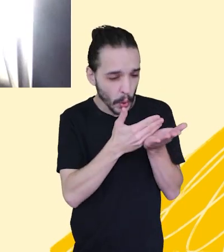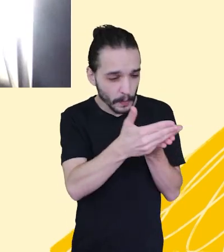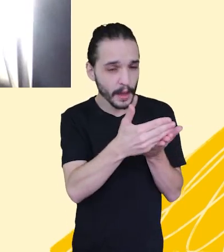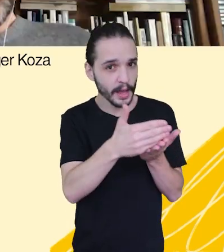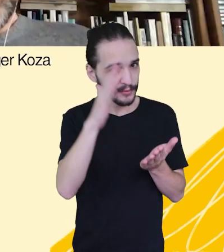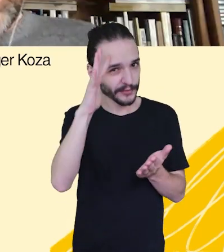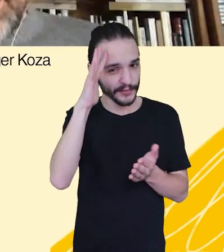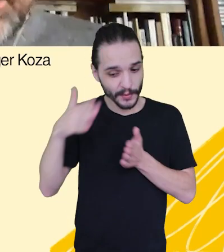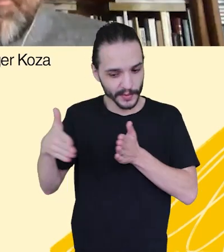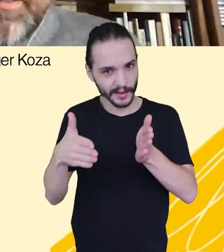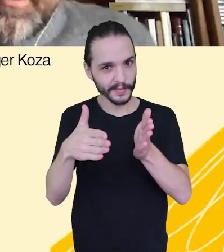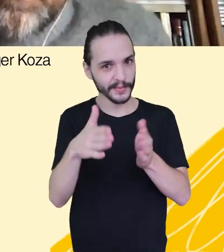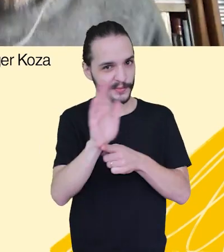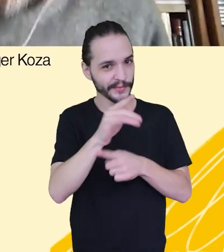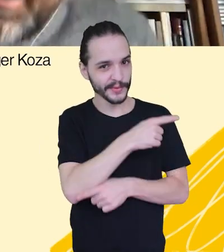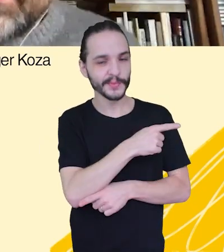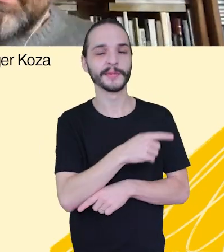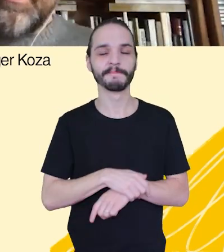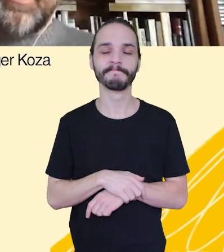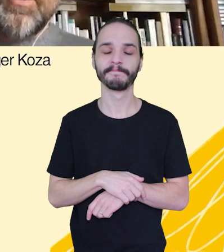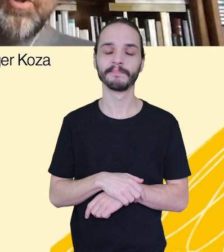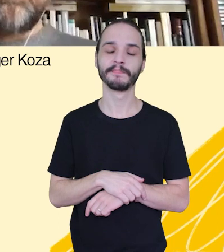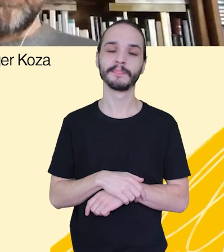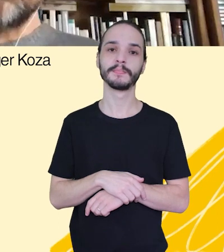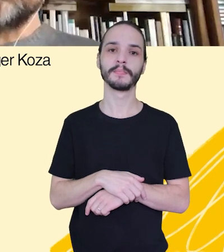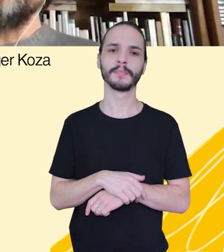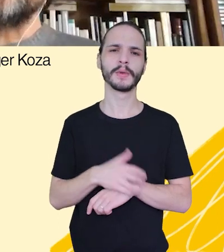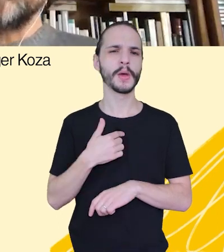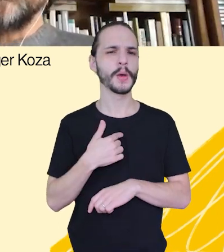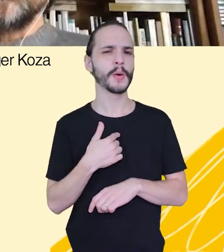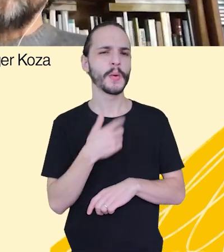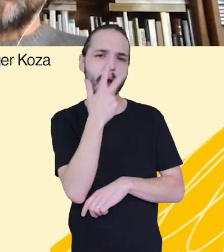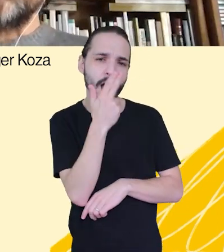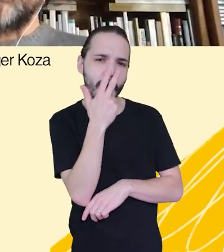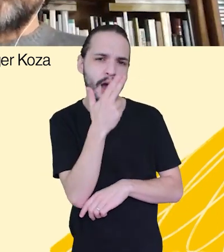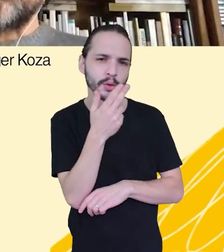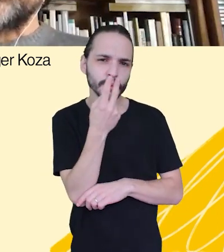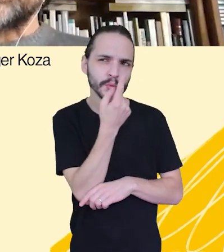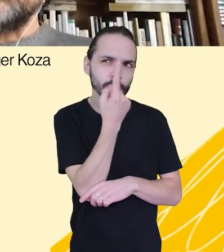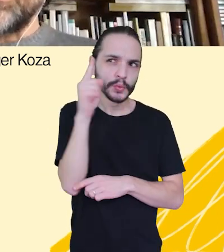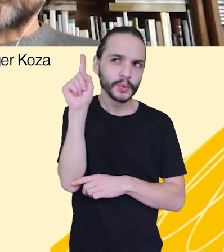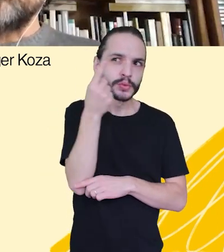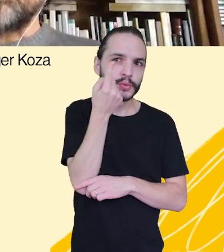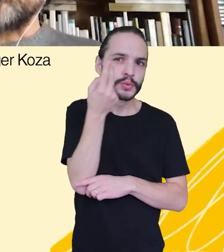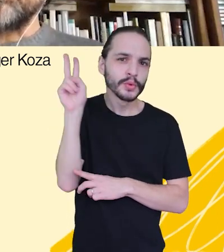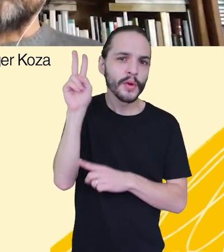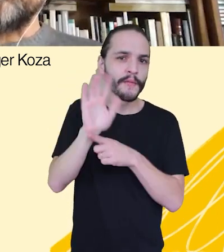I had the feeling in the last two films that there is much more